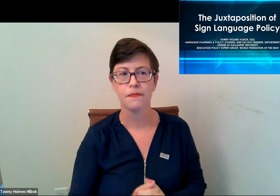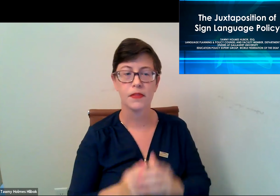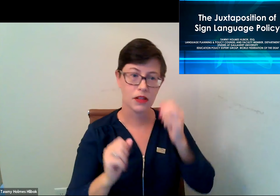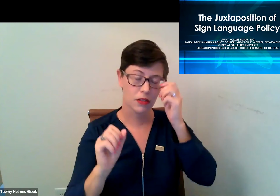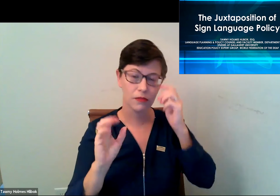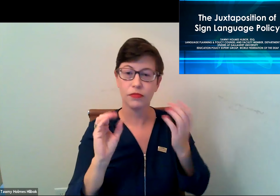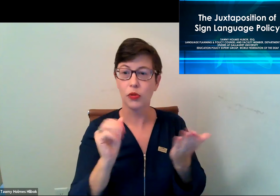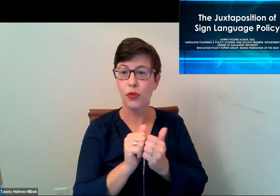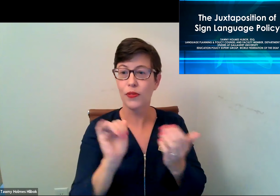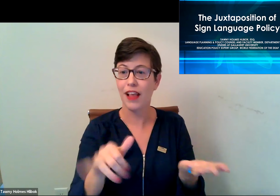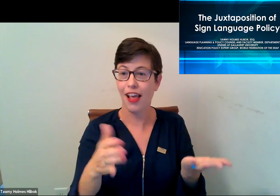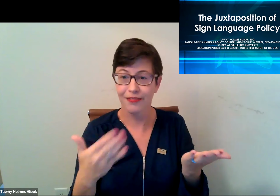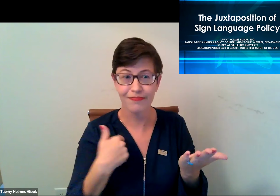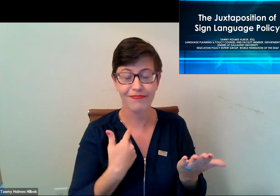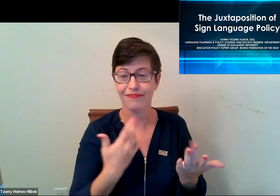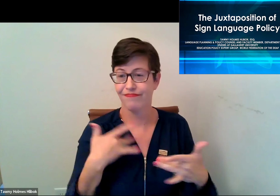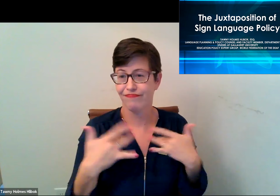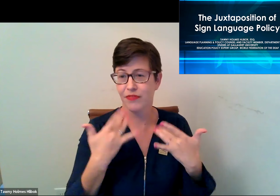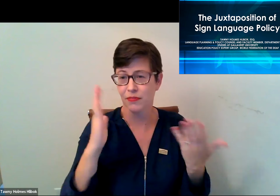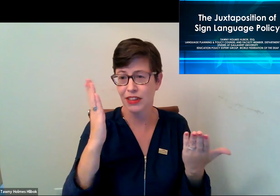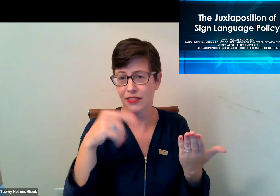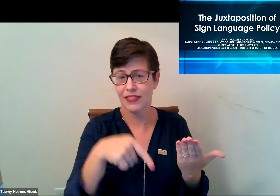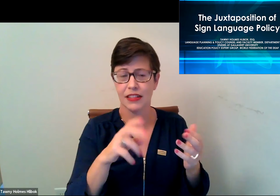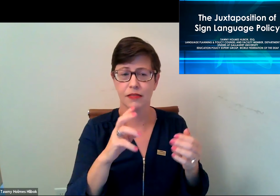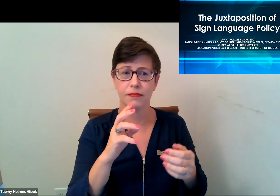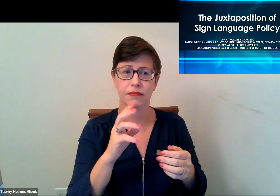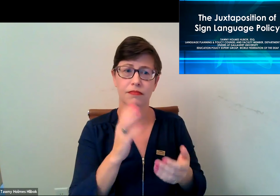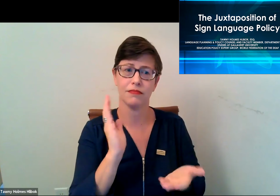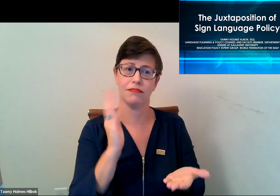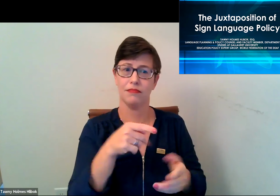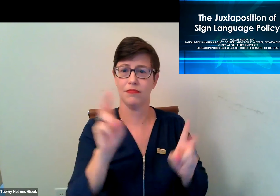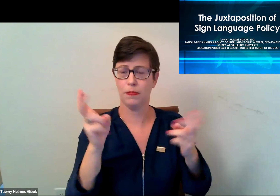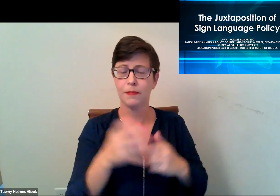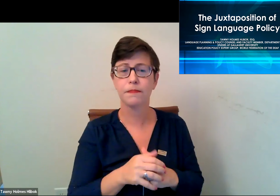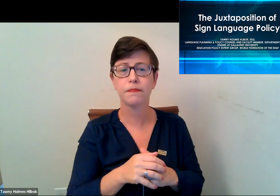eyeballs on these conversations so with that i'm very happy to go ahead and get started.